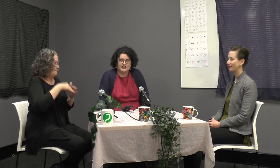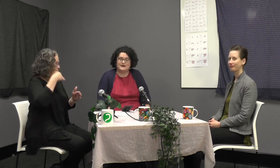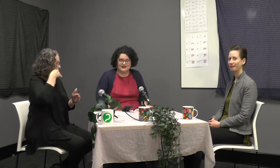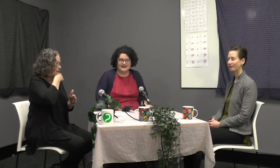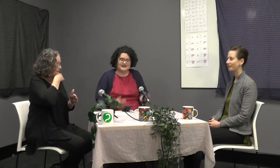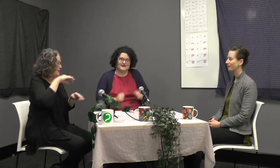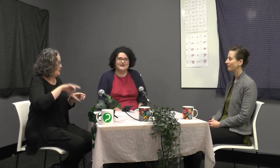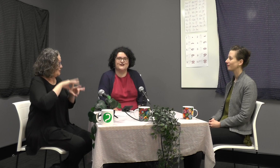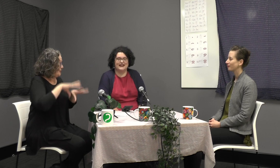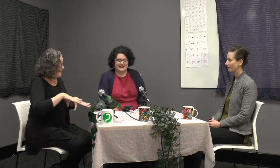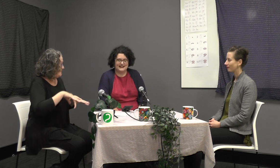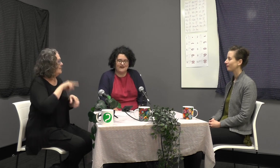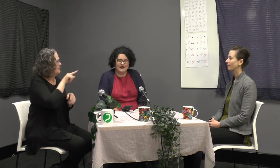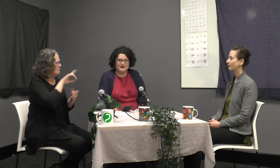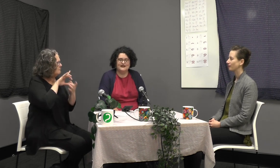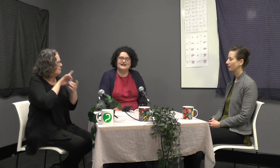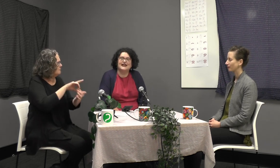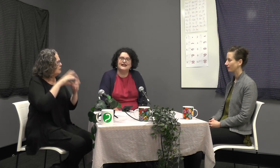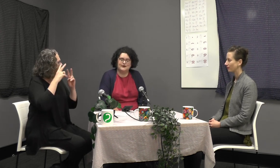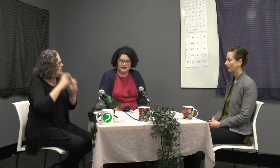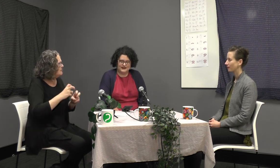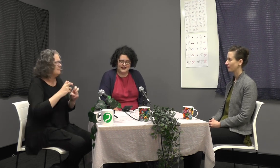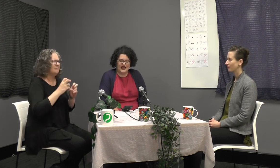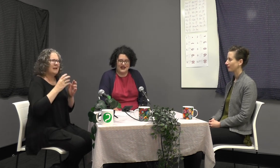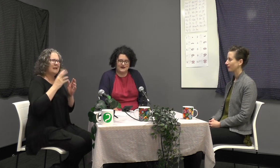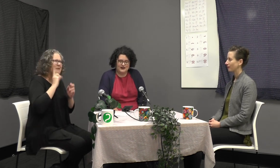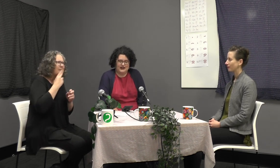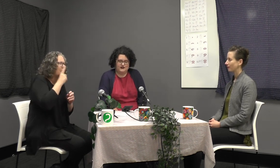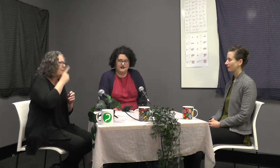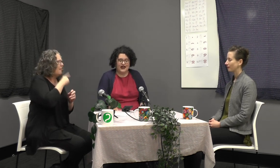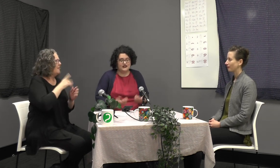She specialises in research relating to d/Deaf people, signed languages, and communication,